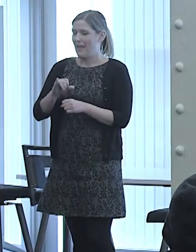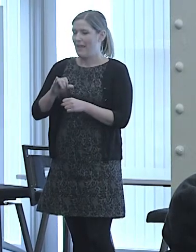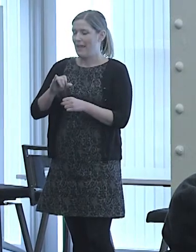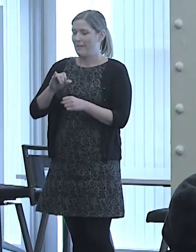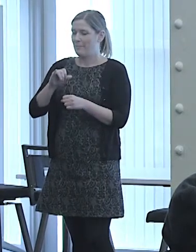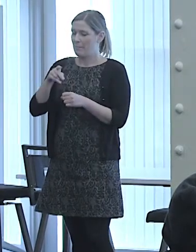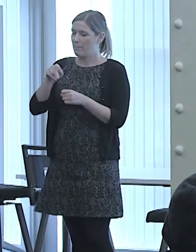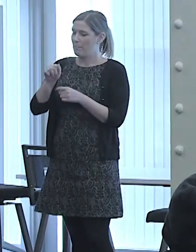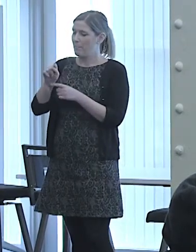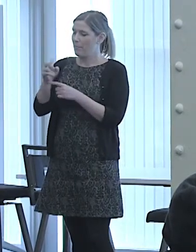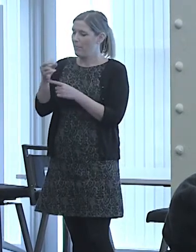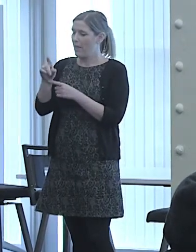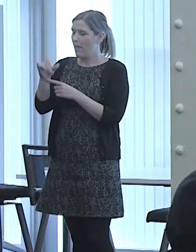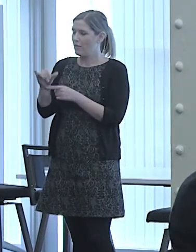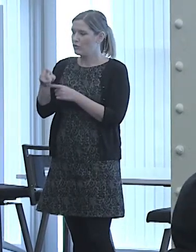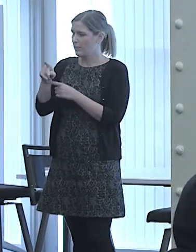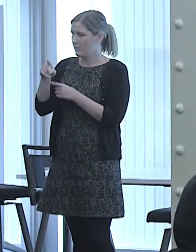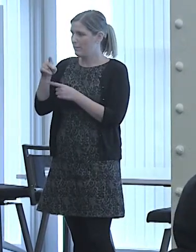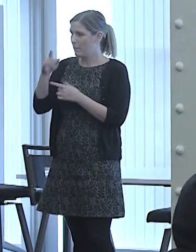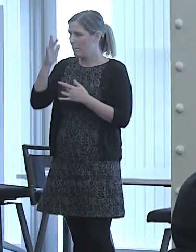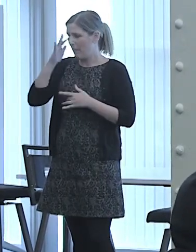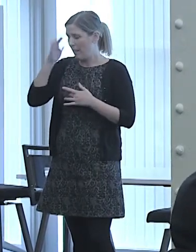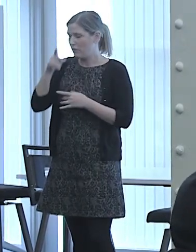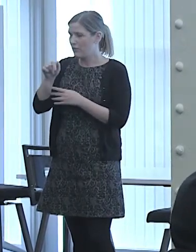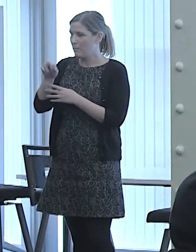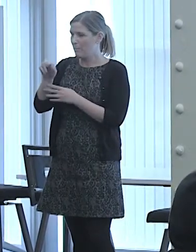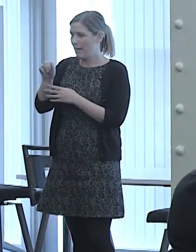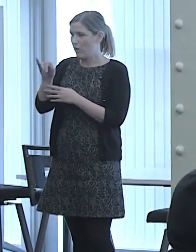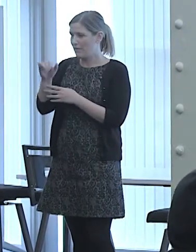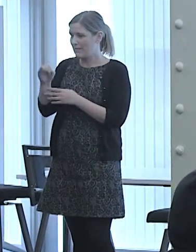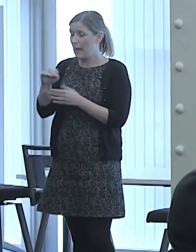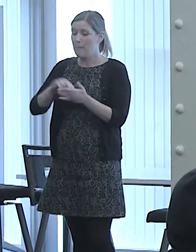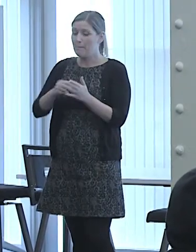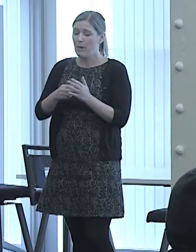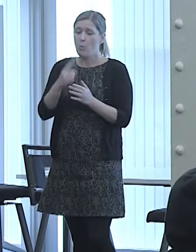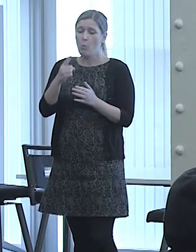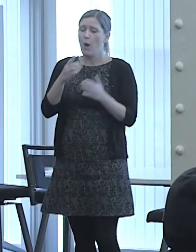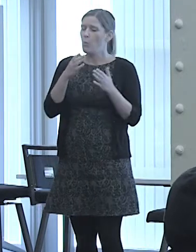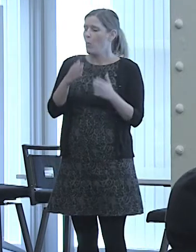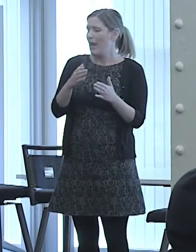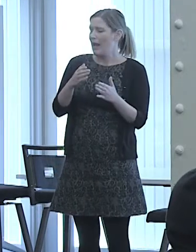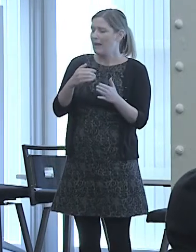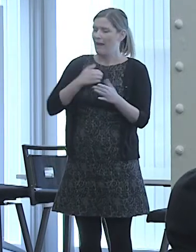that tells us there's only one normal way to be human and that anyone who deviates from this